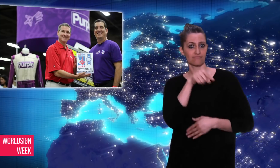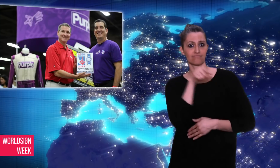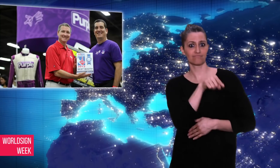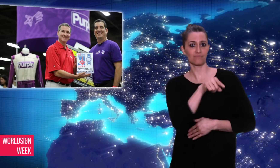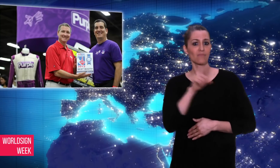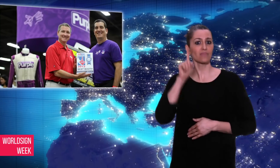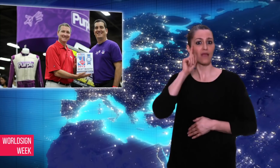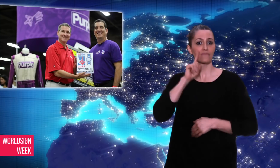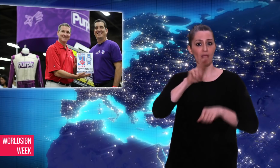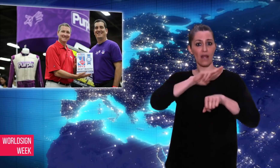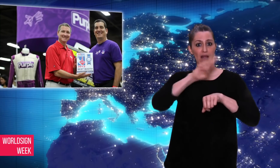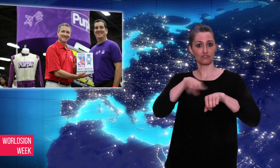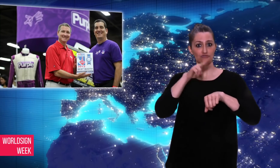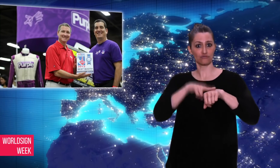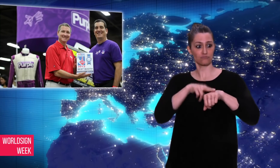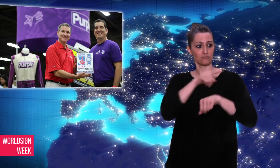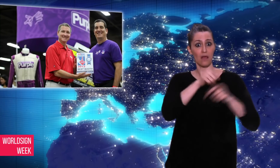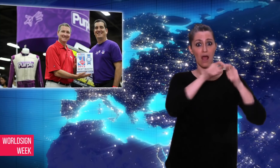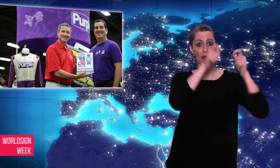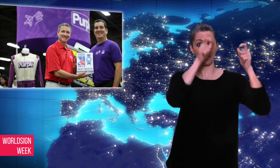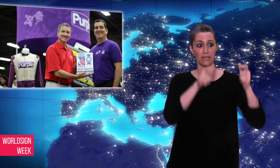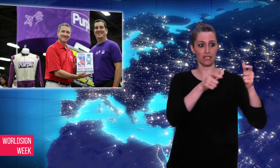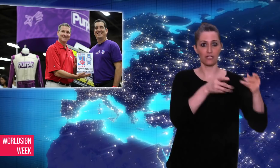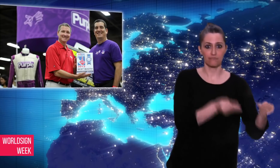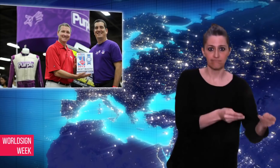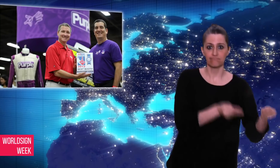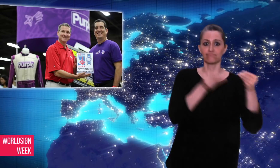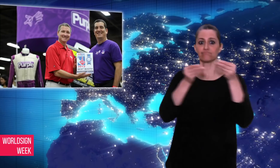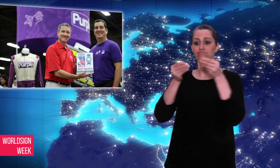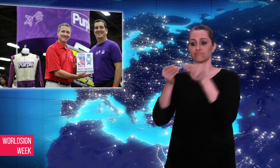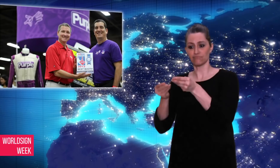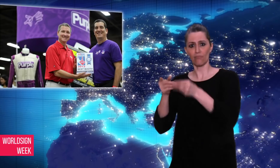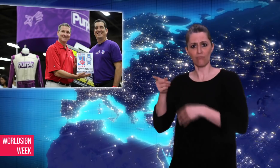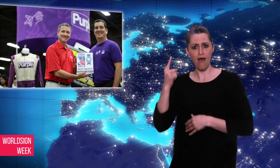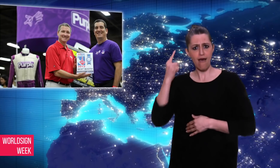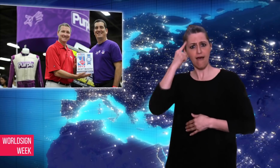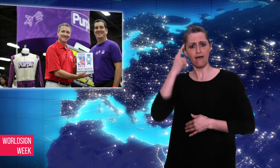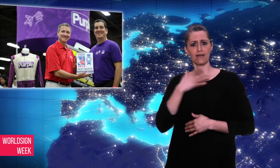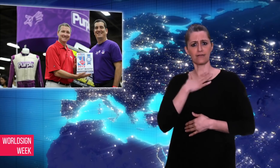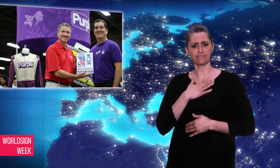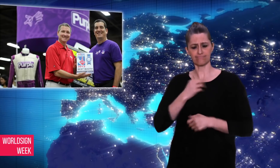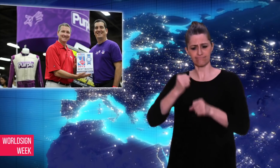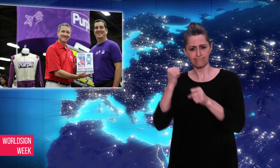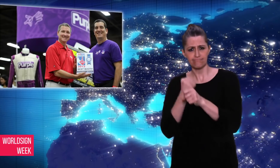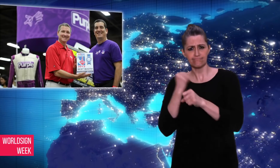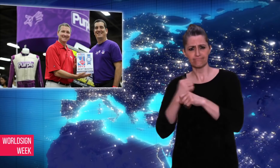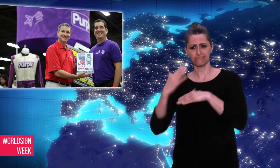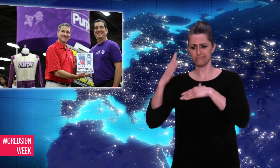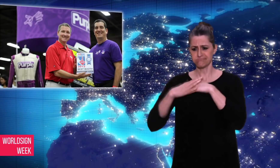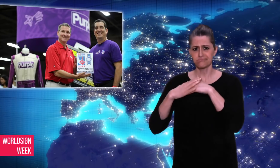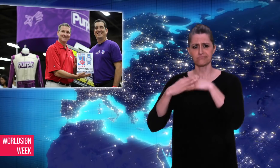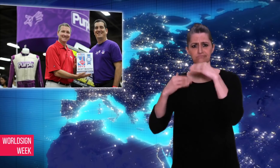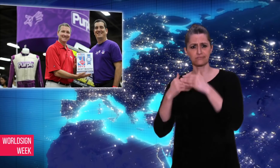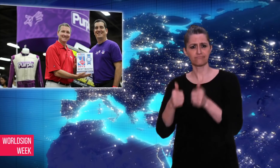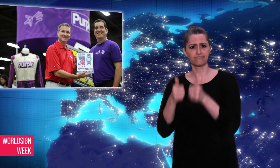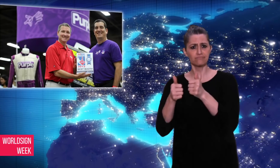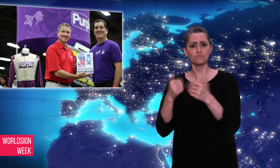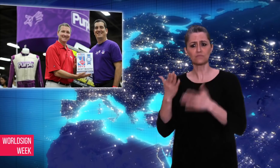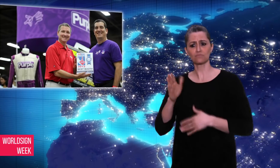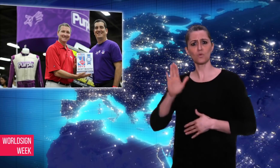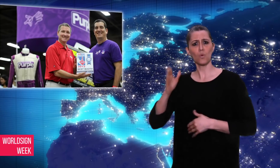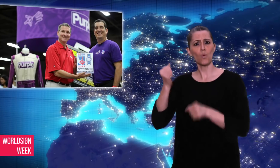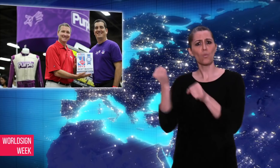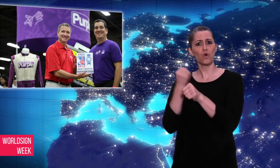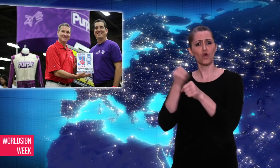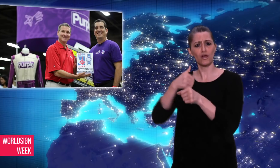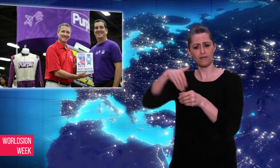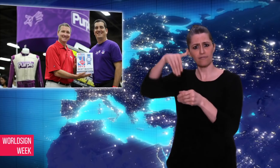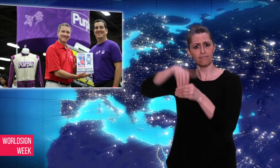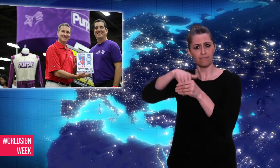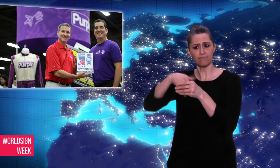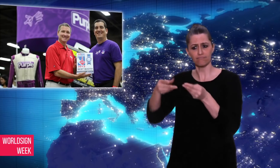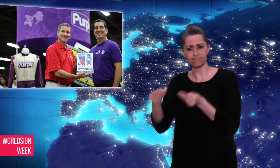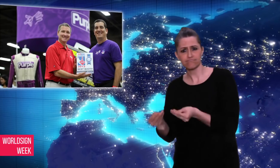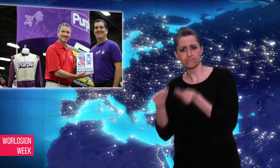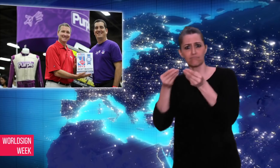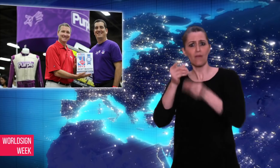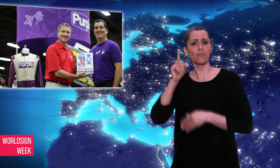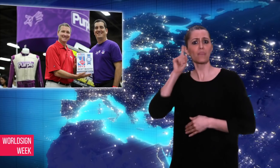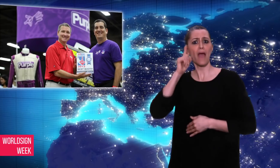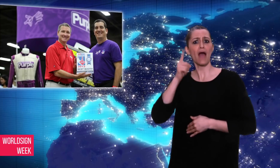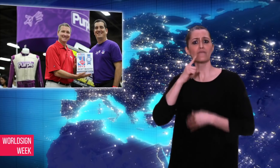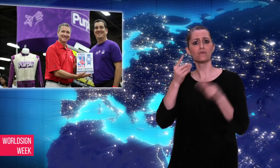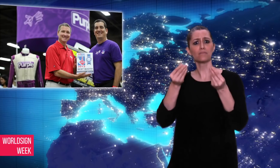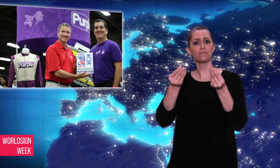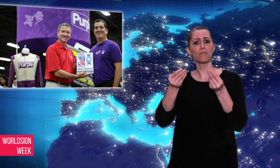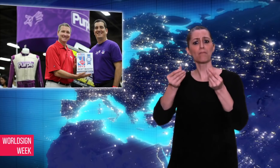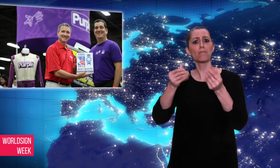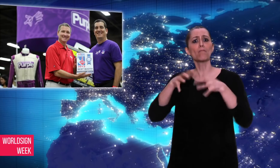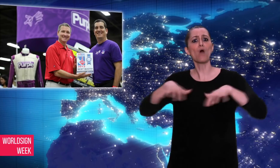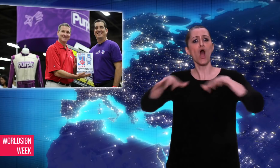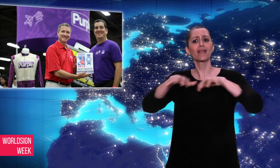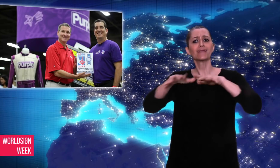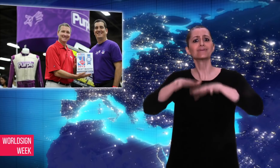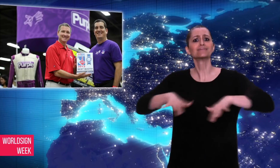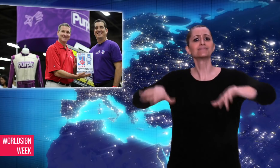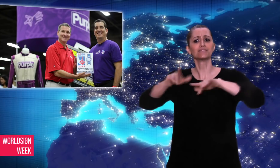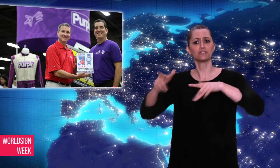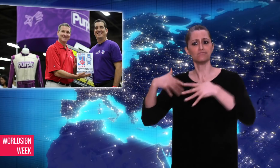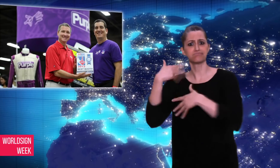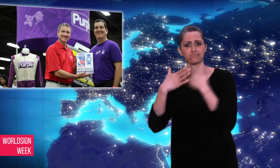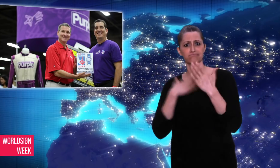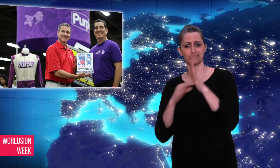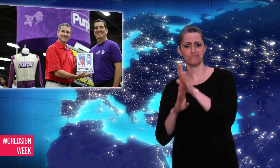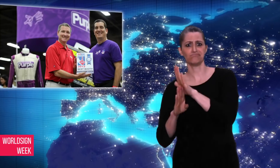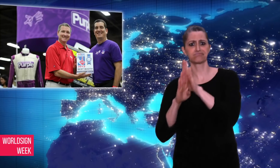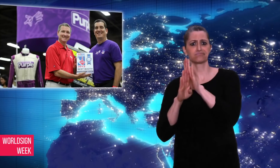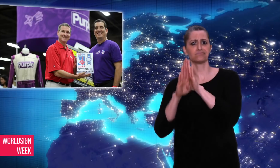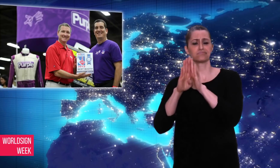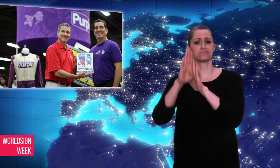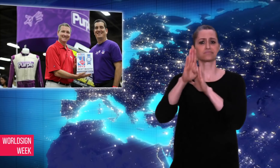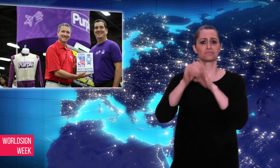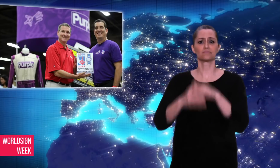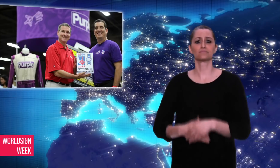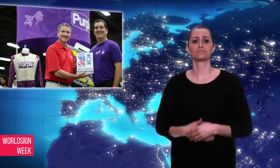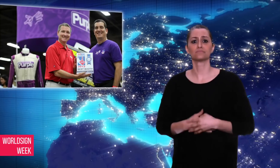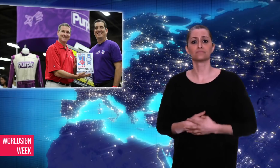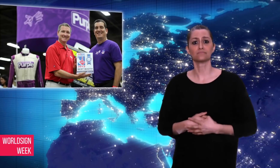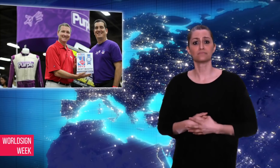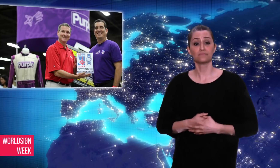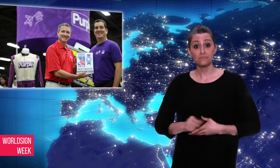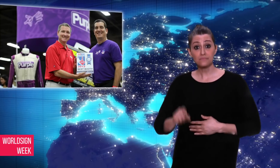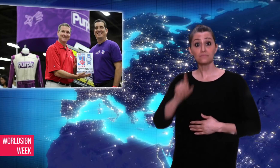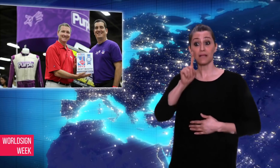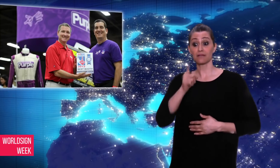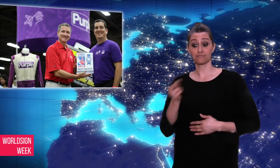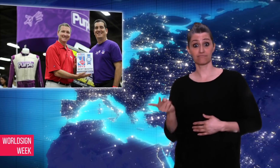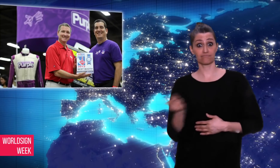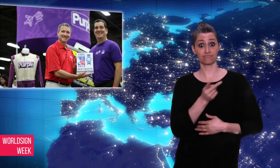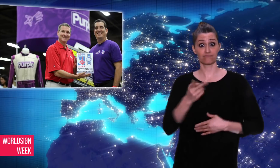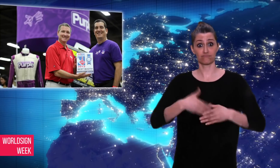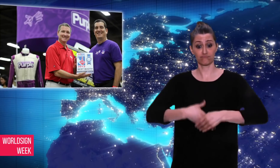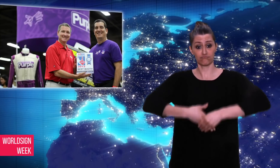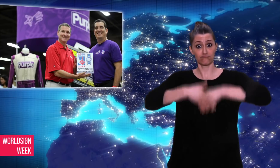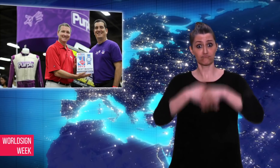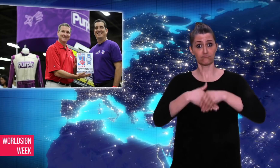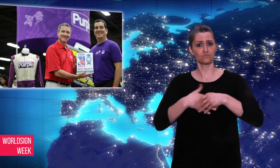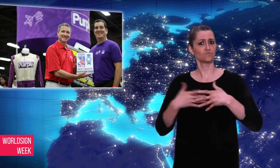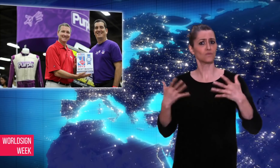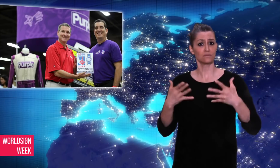on its role in the deaf market when they purchased DeafNation.